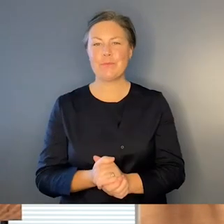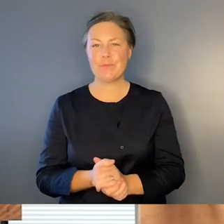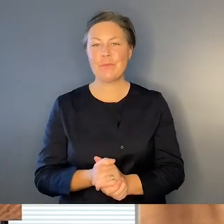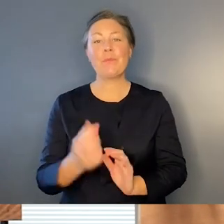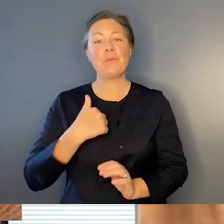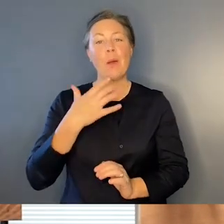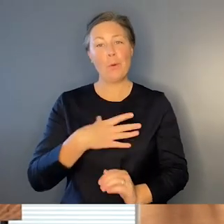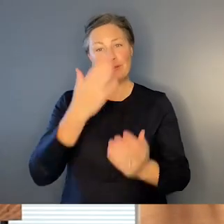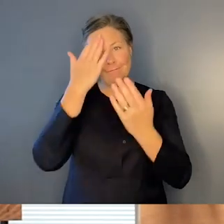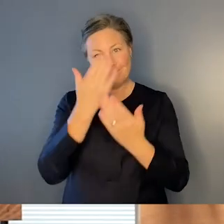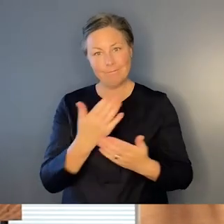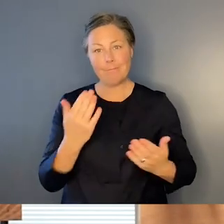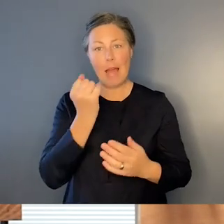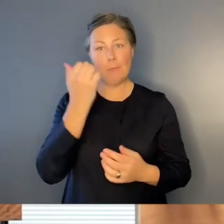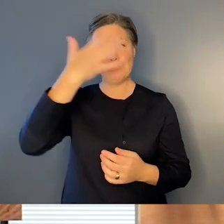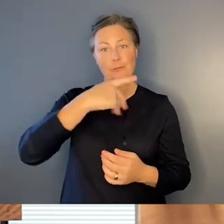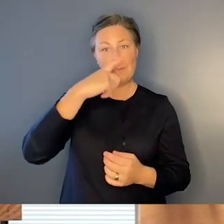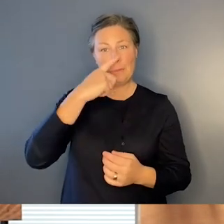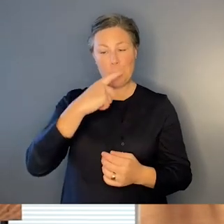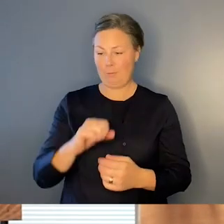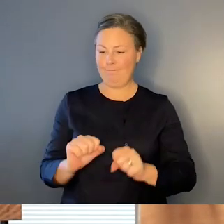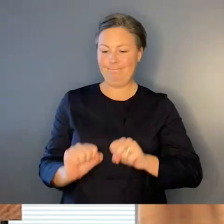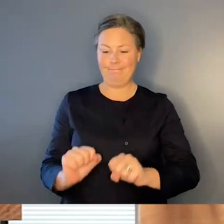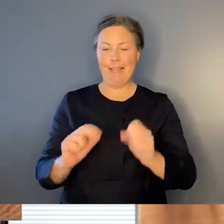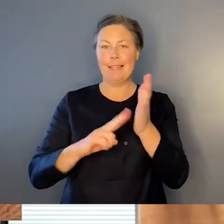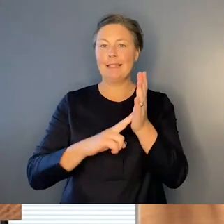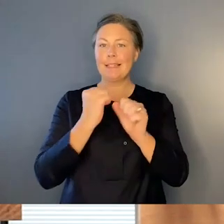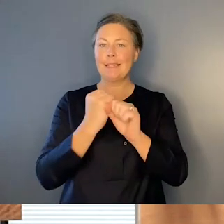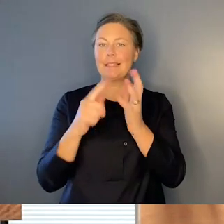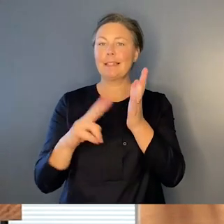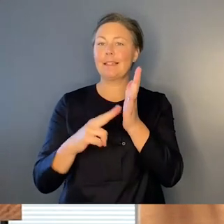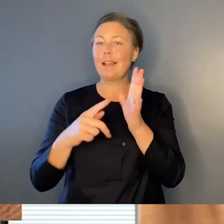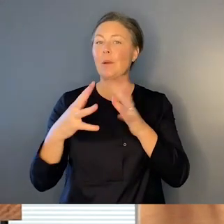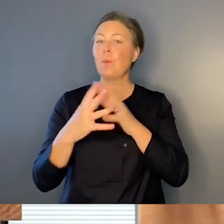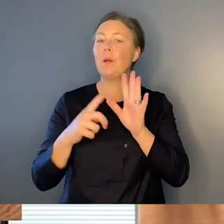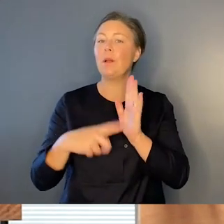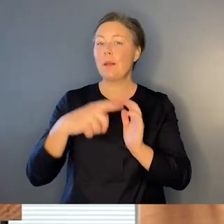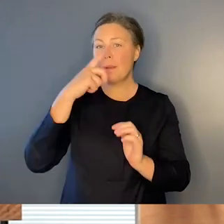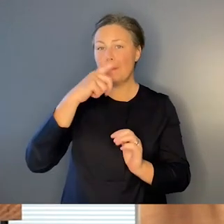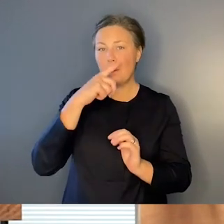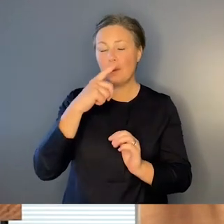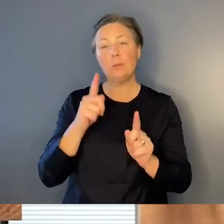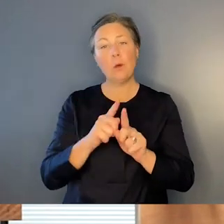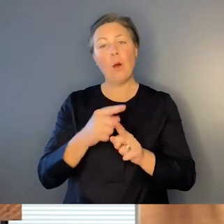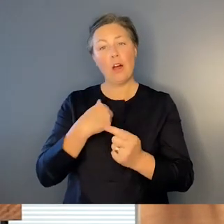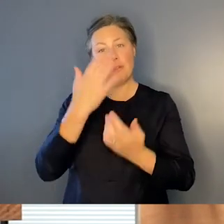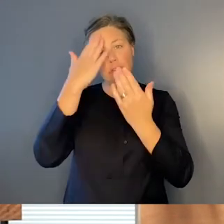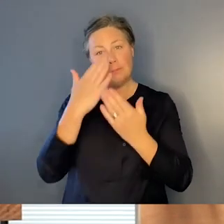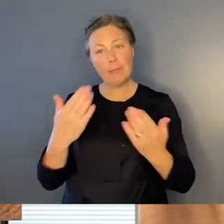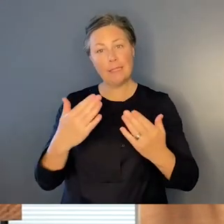on the lands on which we meet today? We're here on the land of the Ngunnawal people and pay my respects to Elders past, present, and emerging.